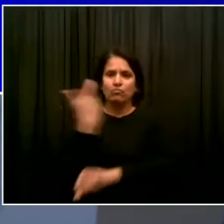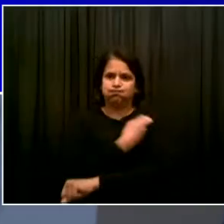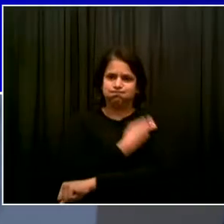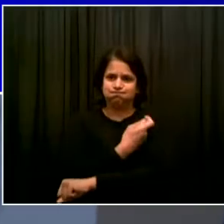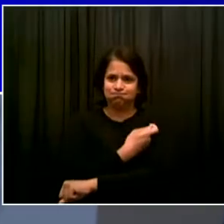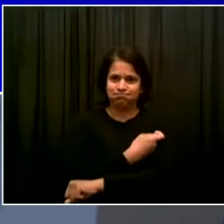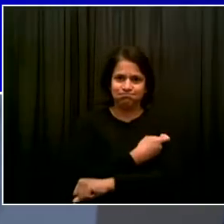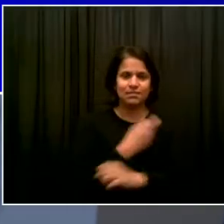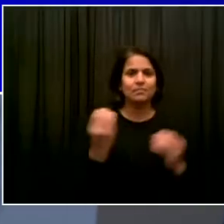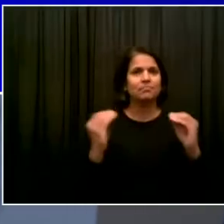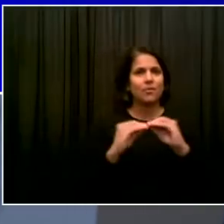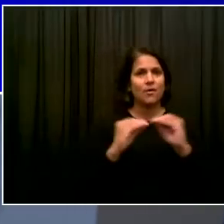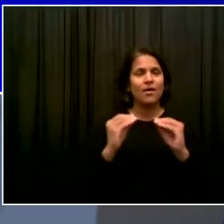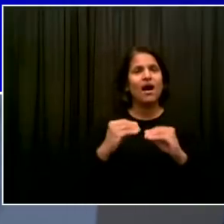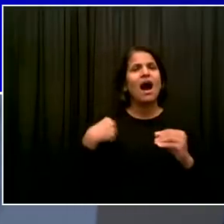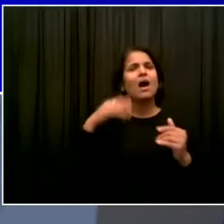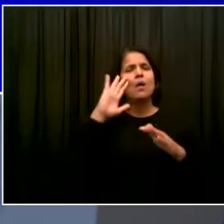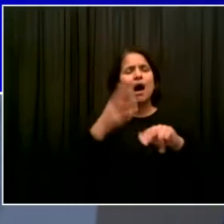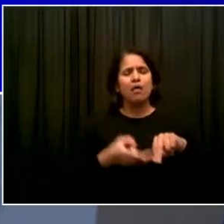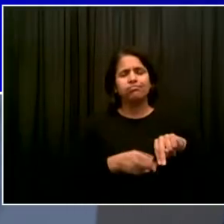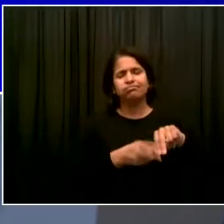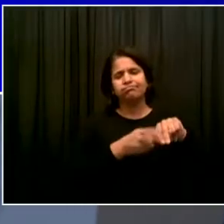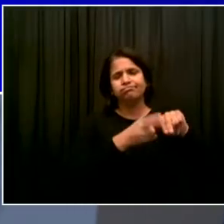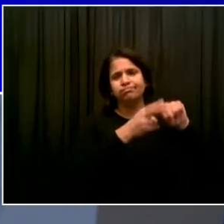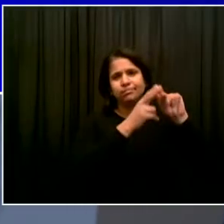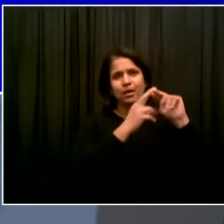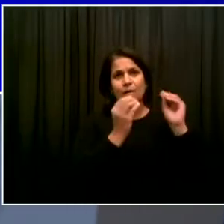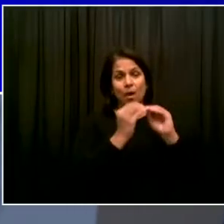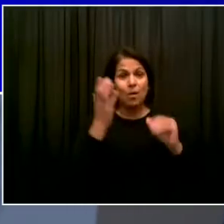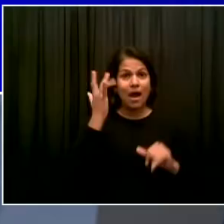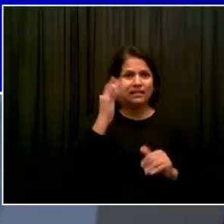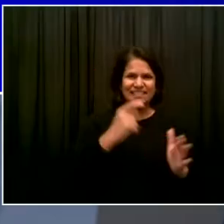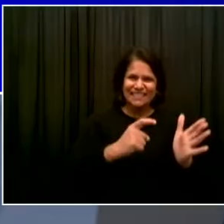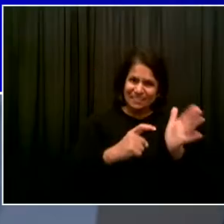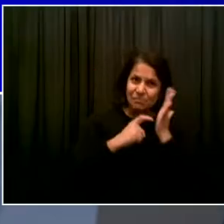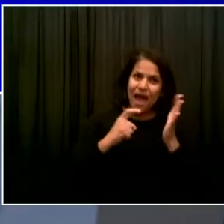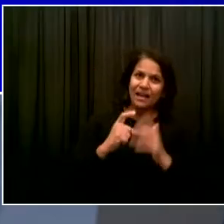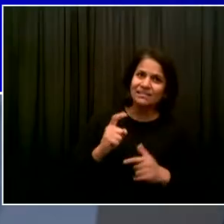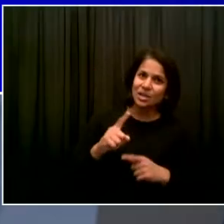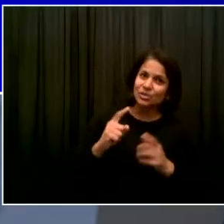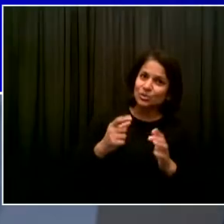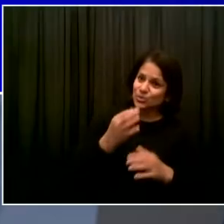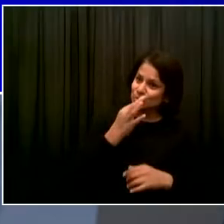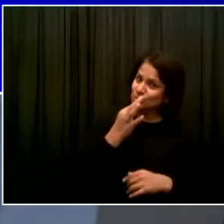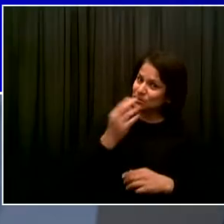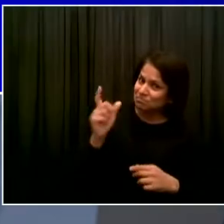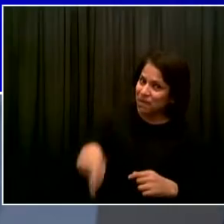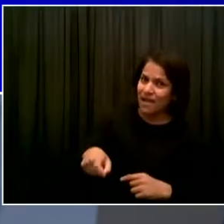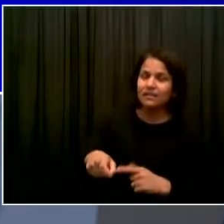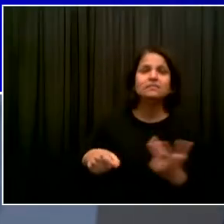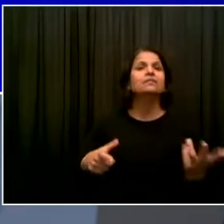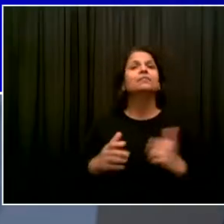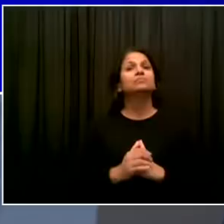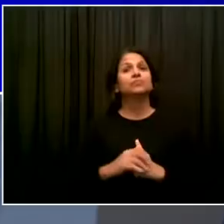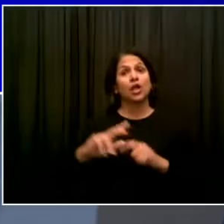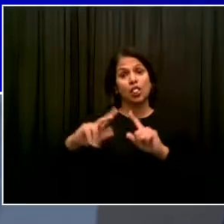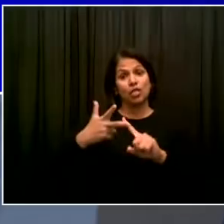12,974,734 DOSES TODAY ADMINISTERED AND WE EXPECT A LOT MORE AGAIN WITH